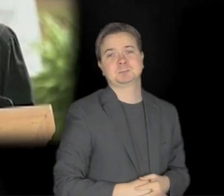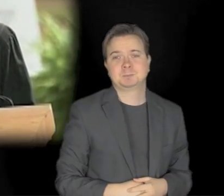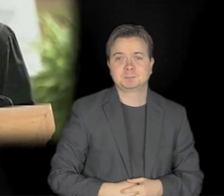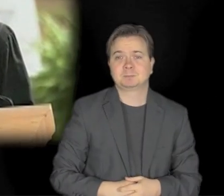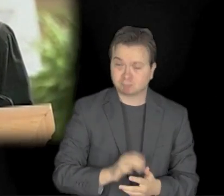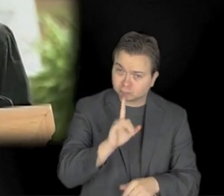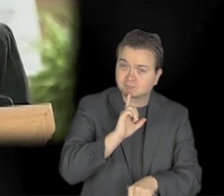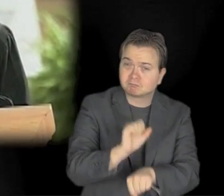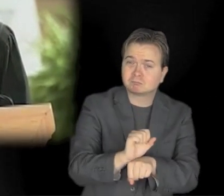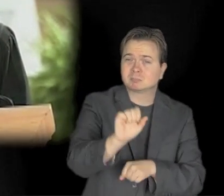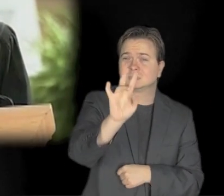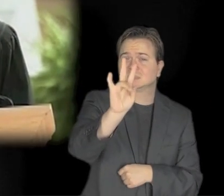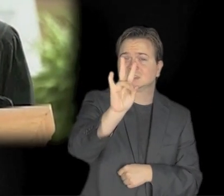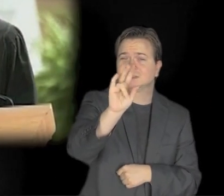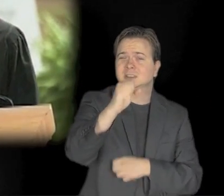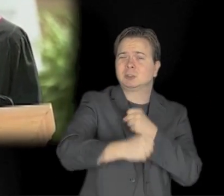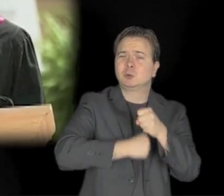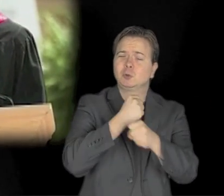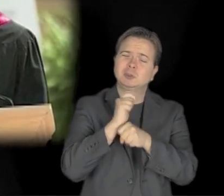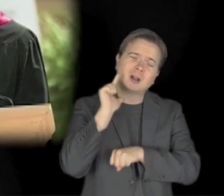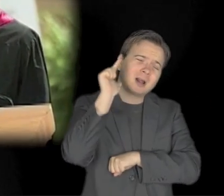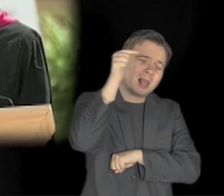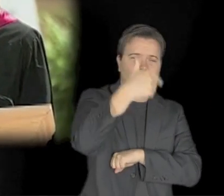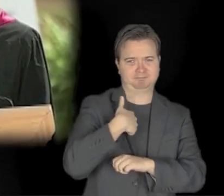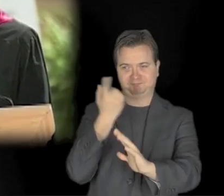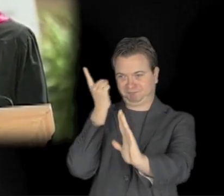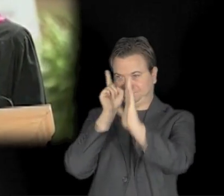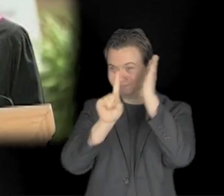And 17 years later I did go to college.